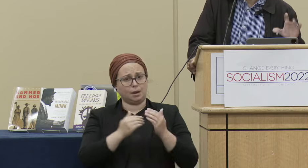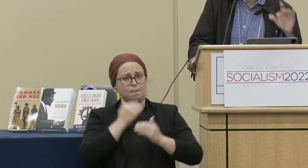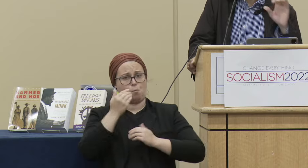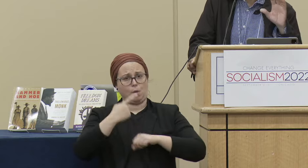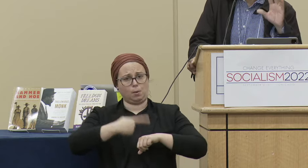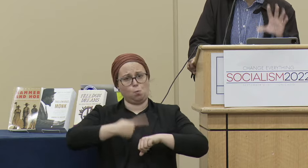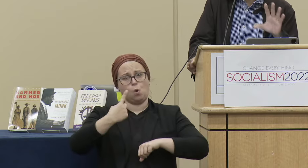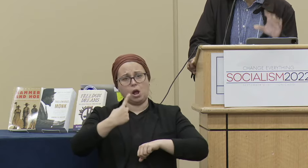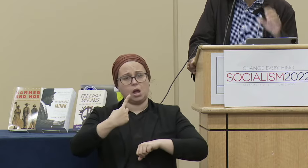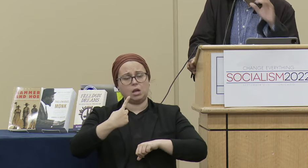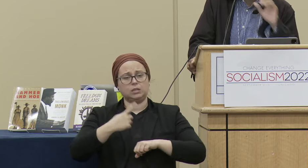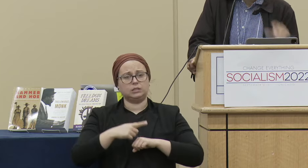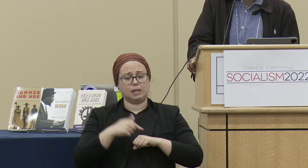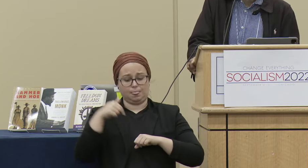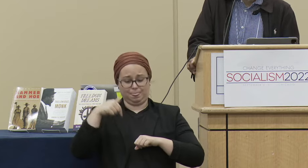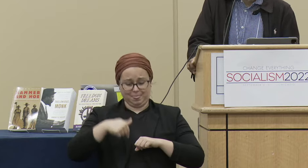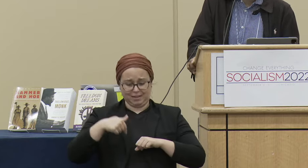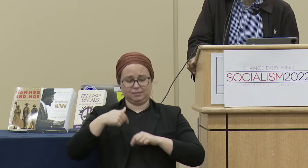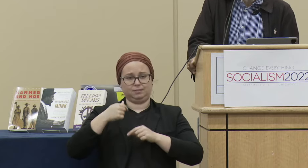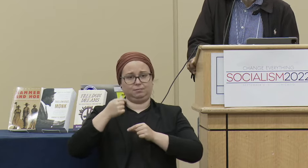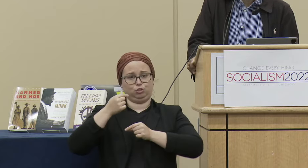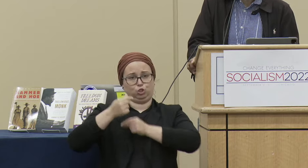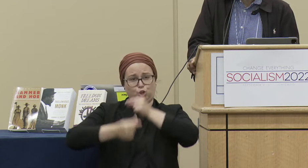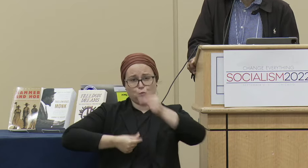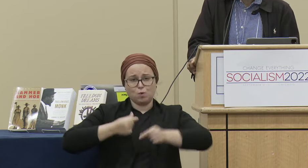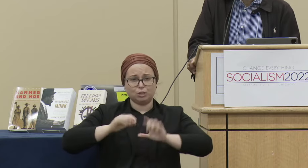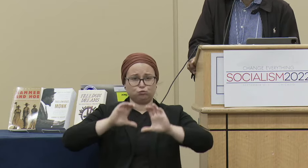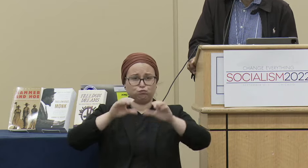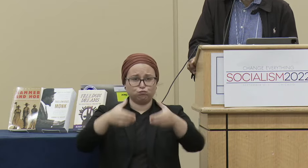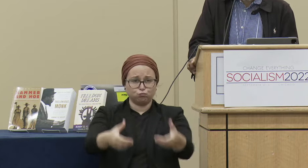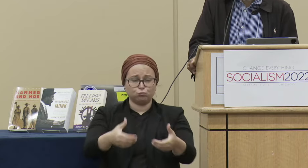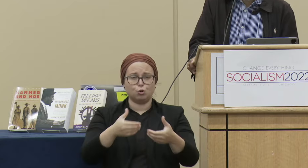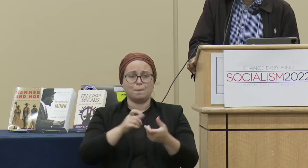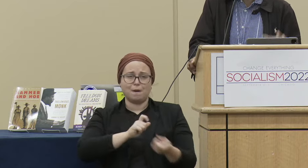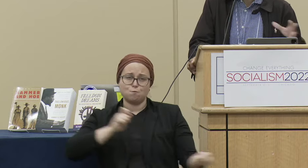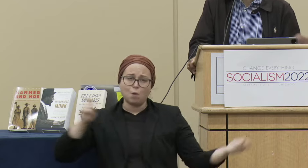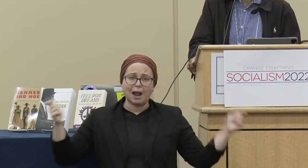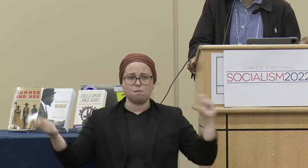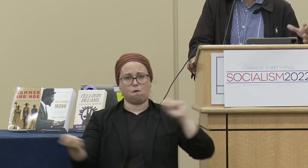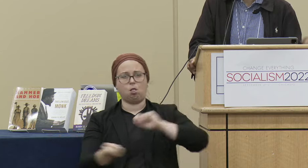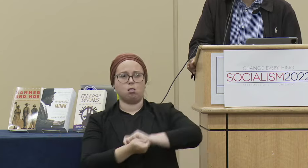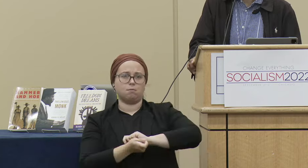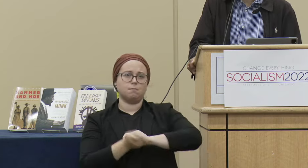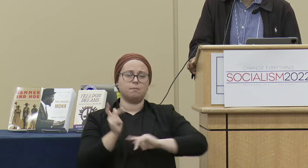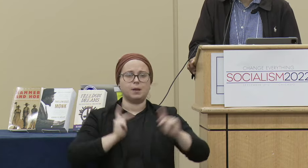that you all do. And I've said it more than once. This